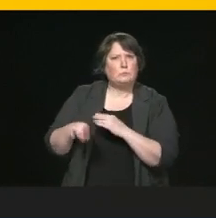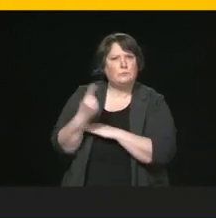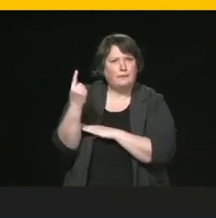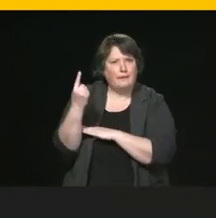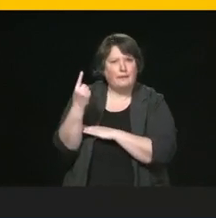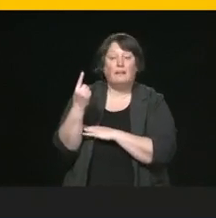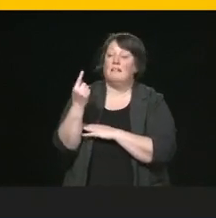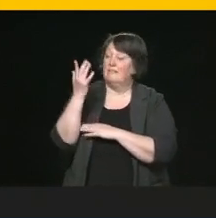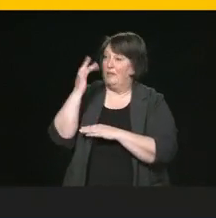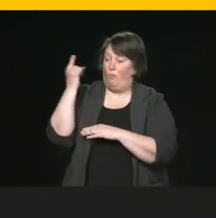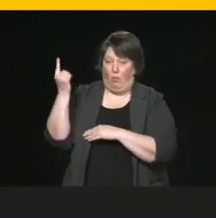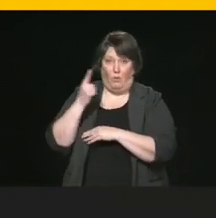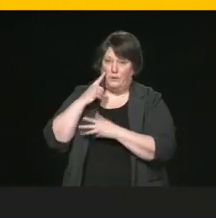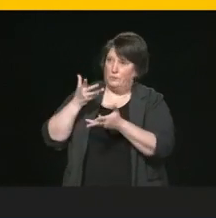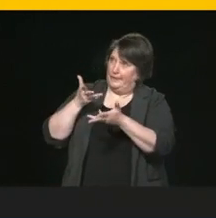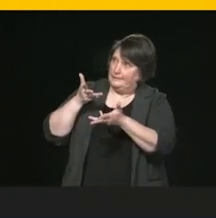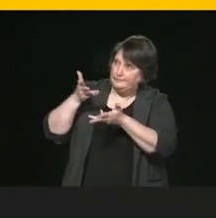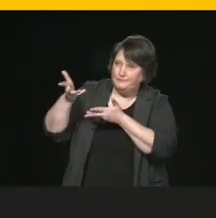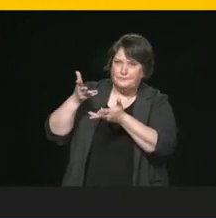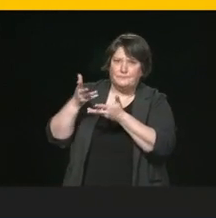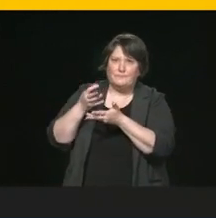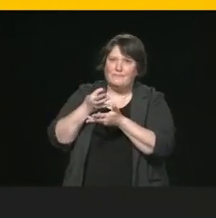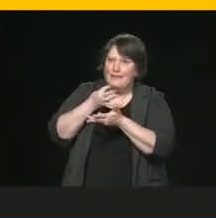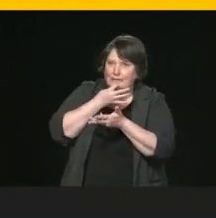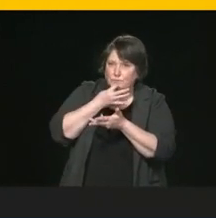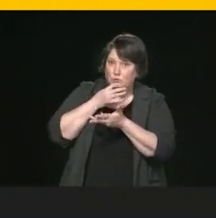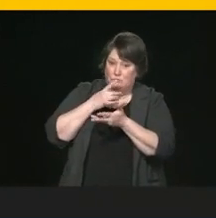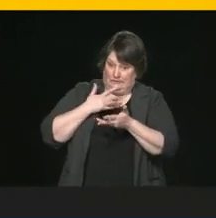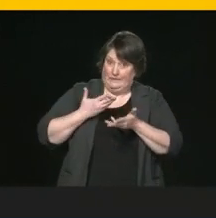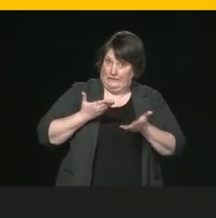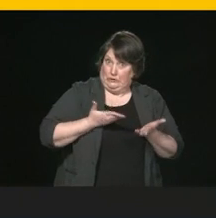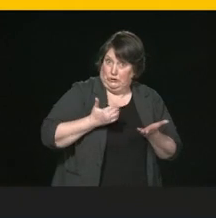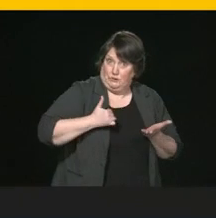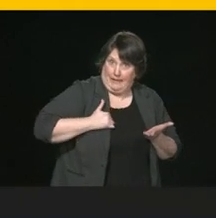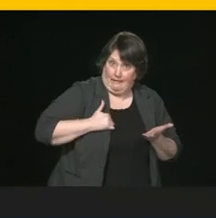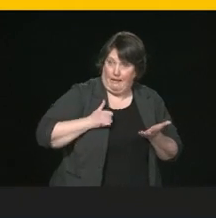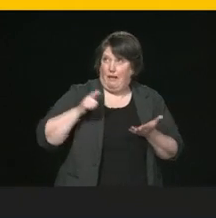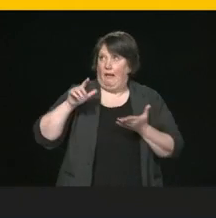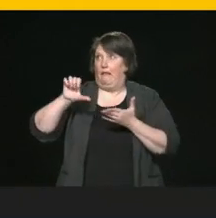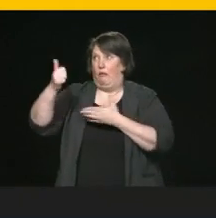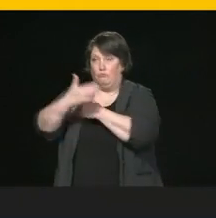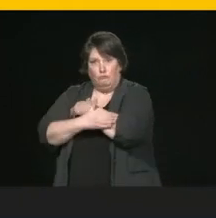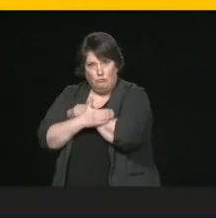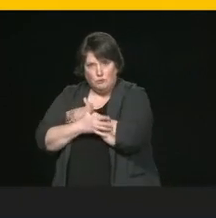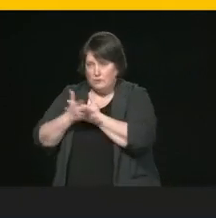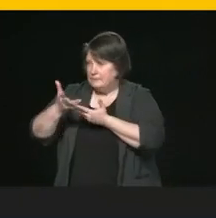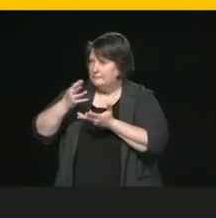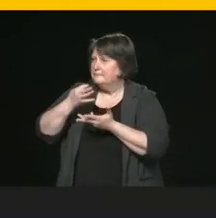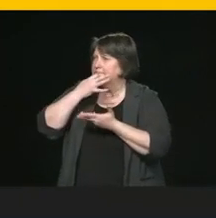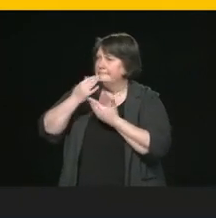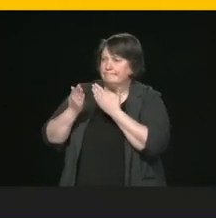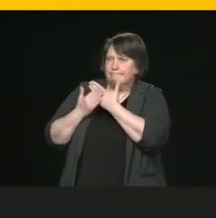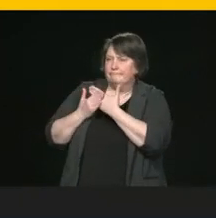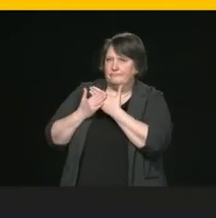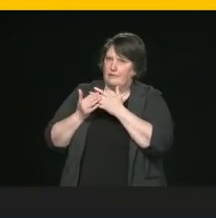SITUATIONS. AND THAT IS WHY WE WILL ALWAYS CONTINUE TO WORK WITH EXPERTS,